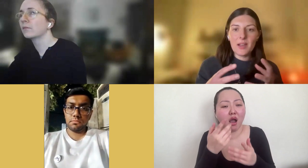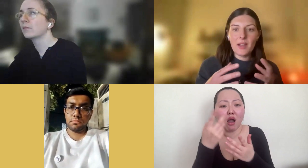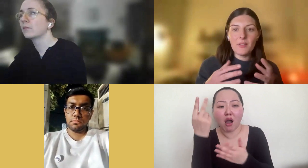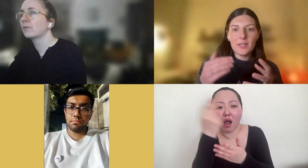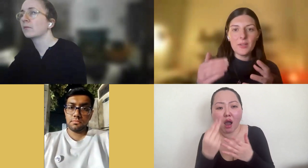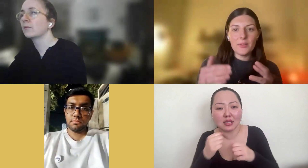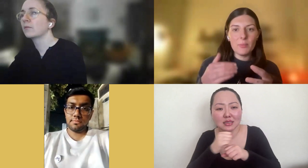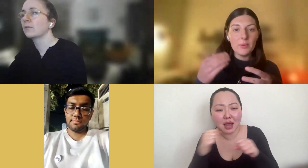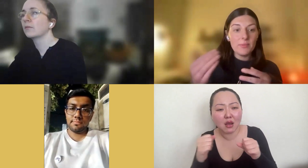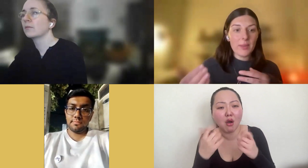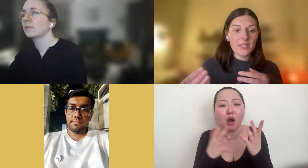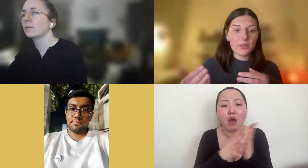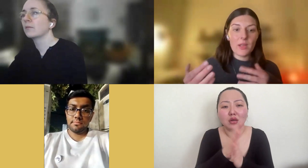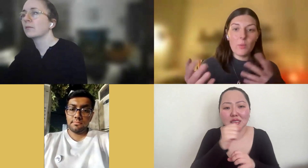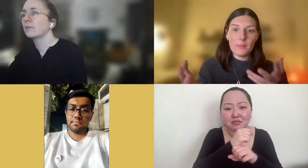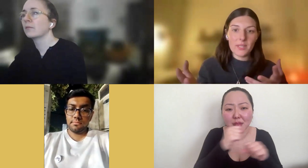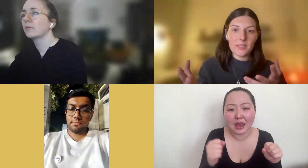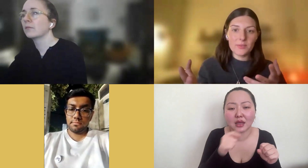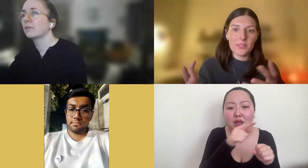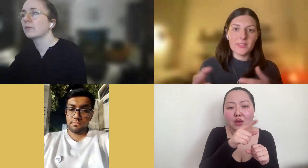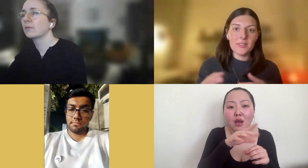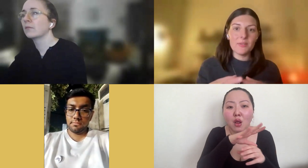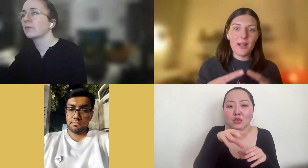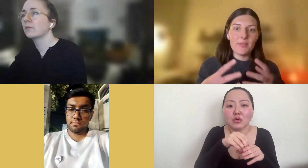space that is have included more information on their website about accessibility, for instance,